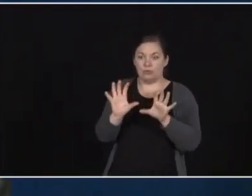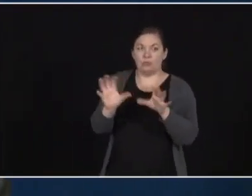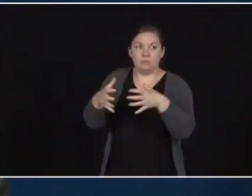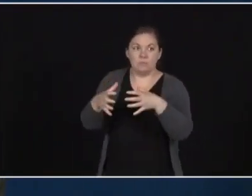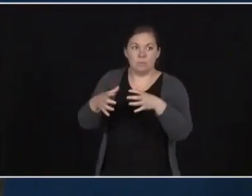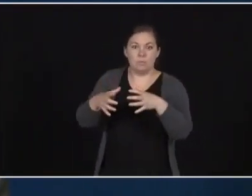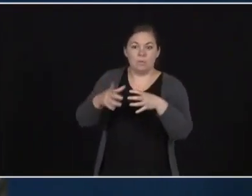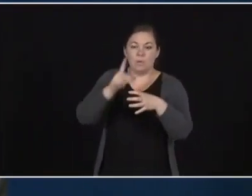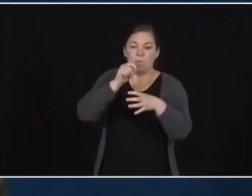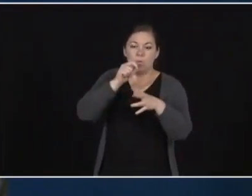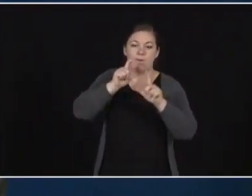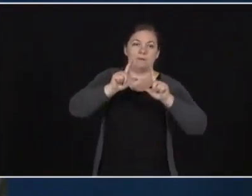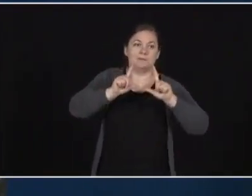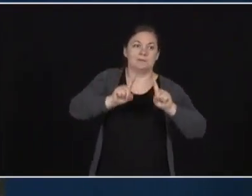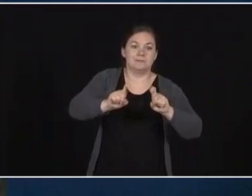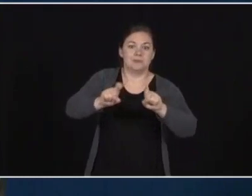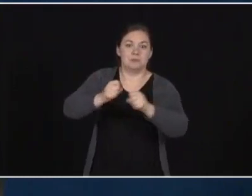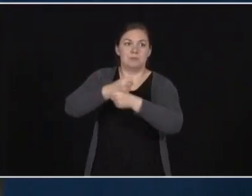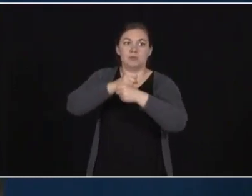surveillance testing to understand who